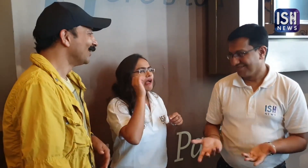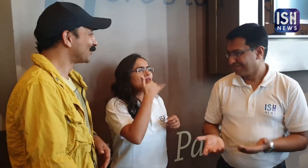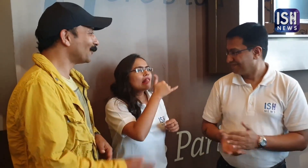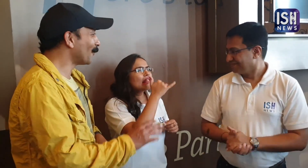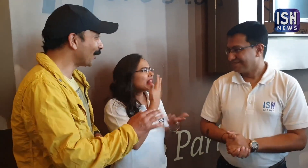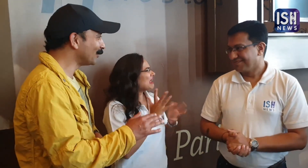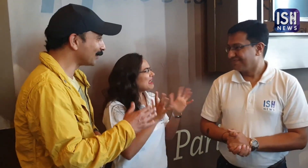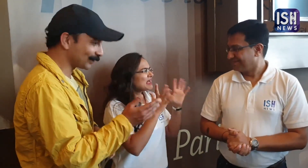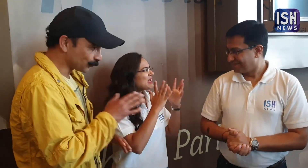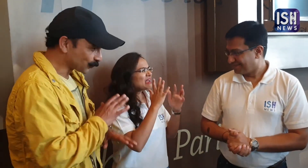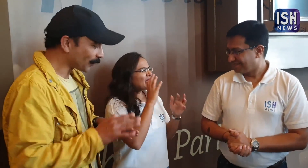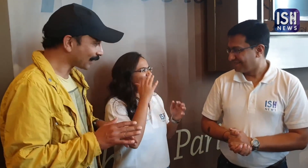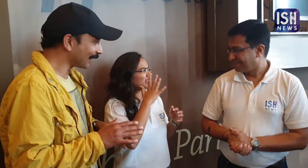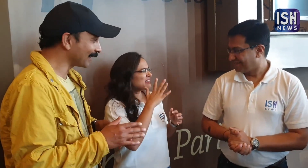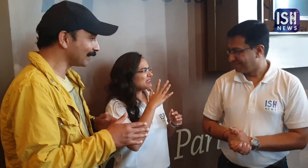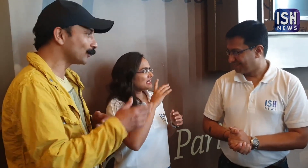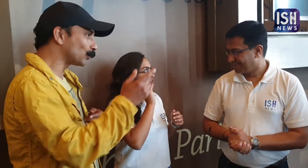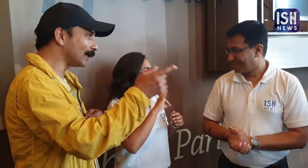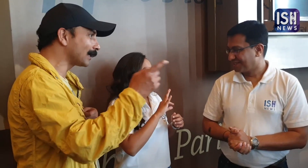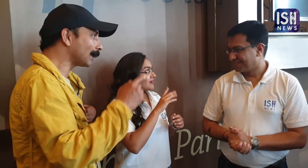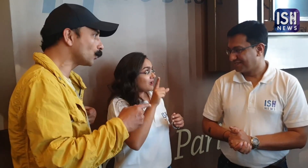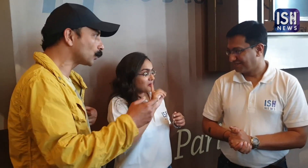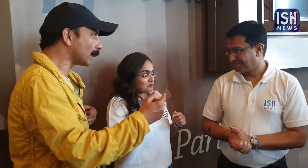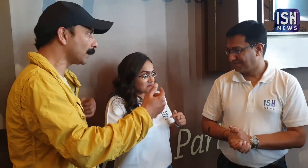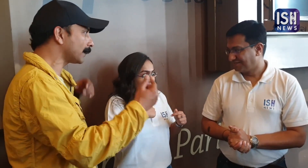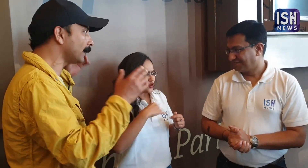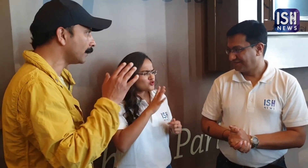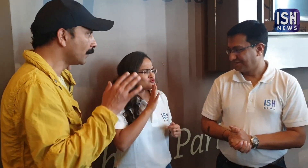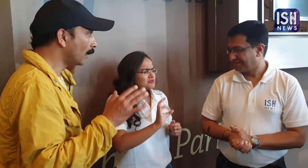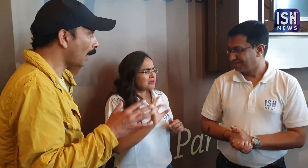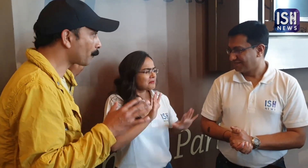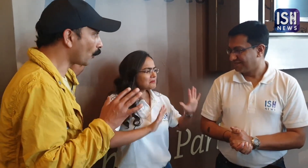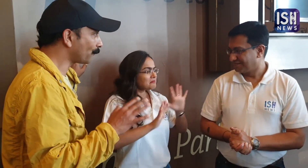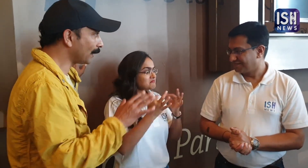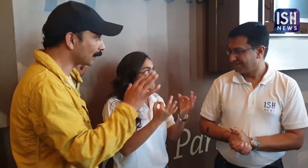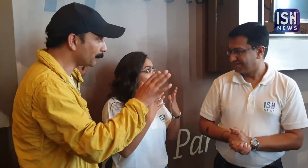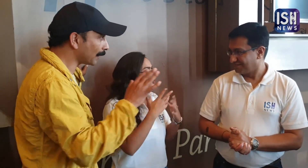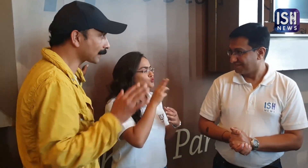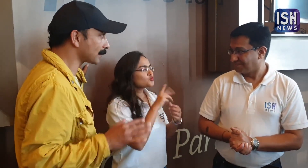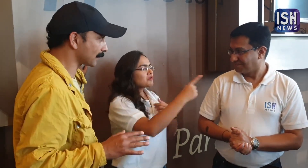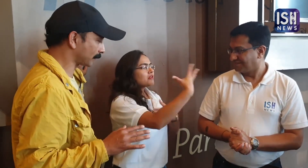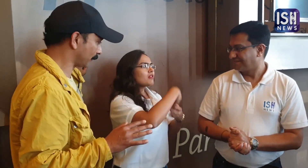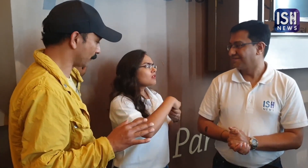In order to avoid that, we had Sunil. Sunil told us to be confident.